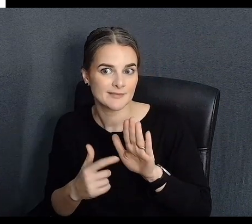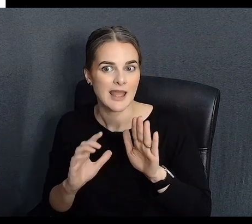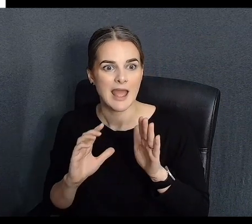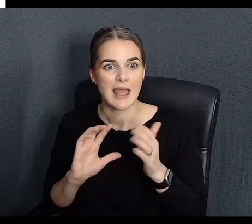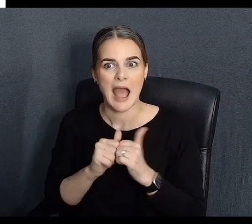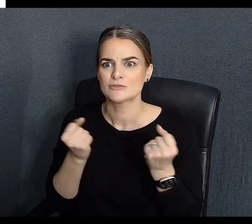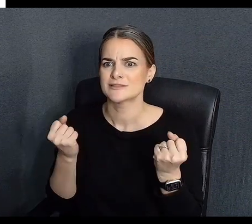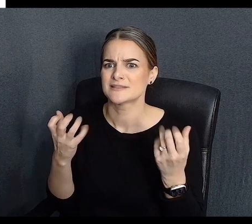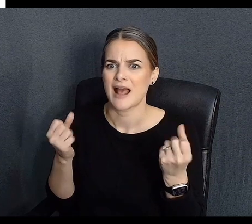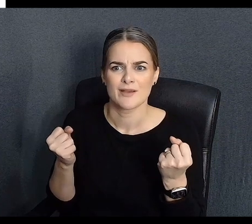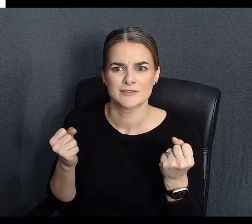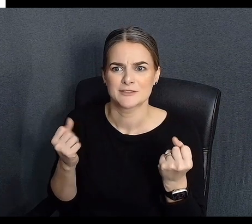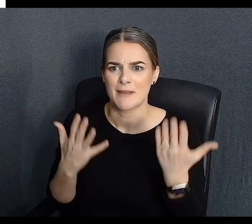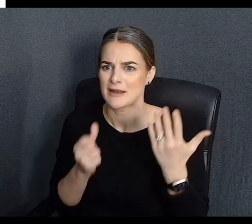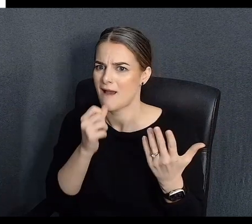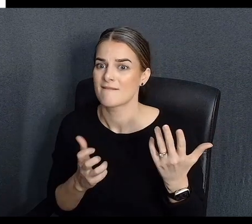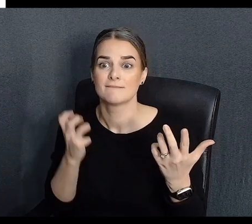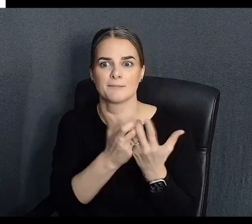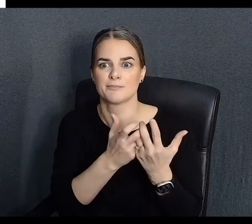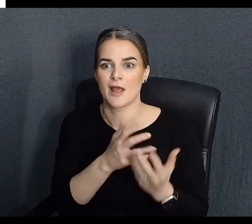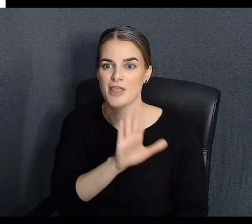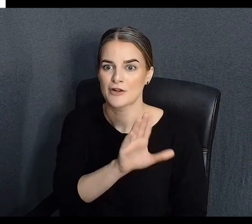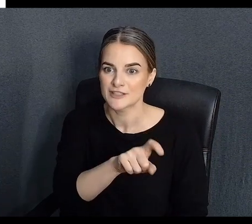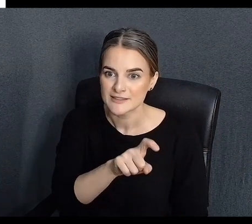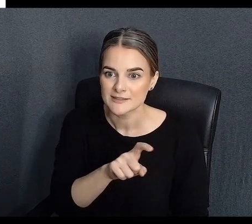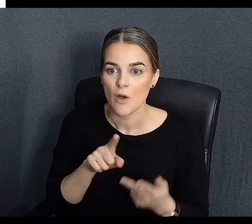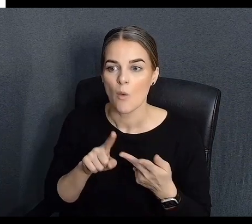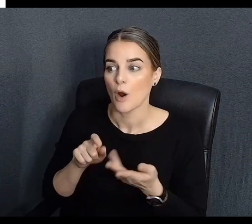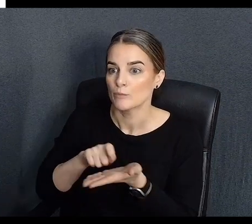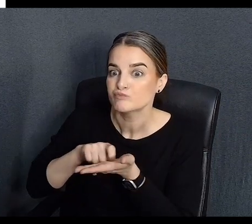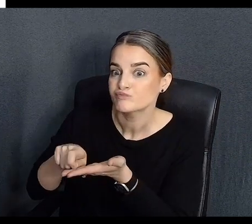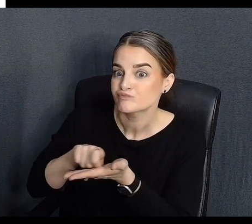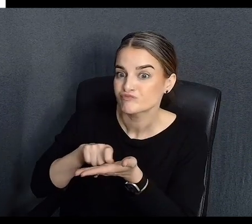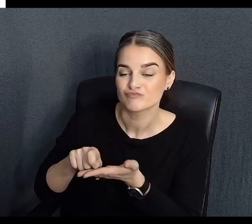might not fit their needs? How does using a writing utensil and paper not meet their needs?